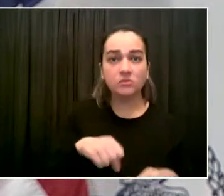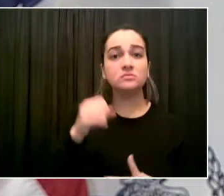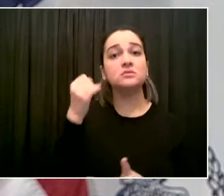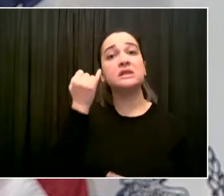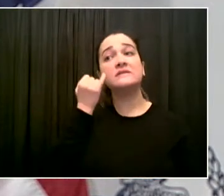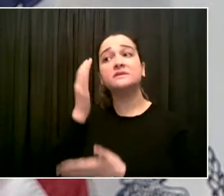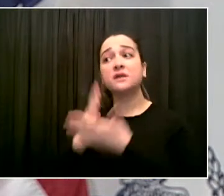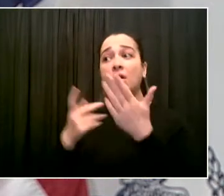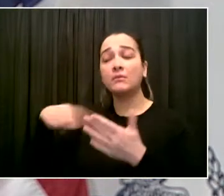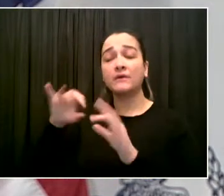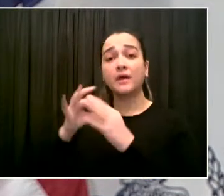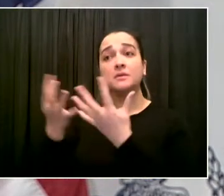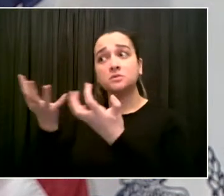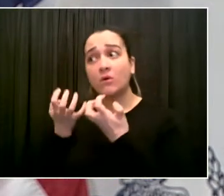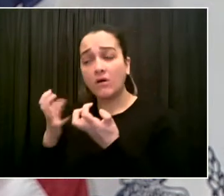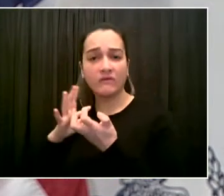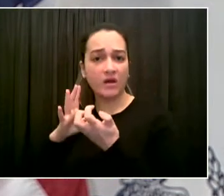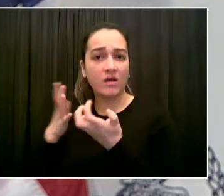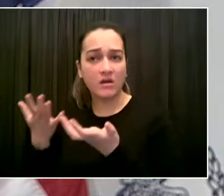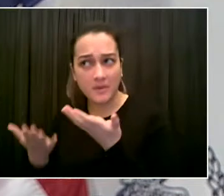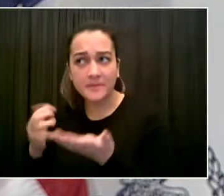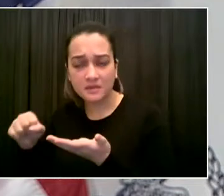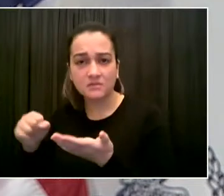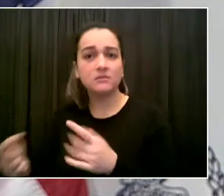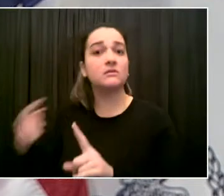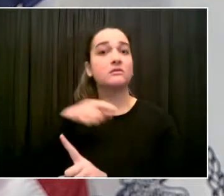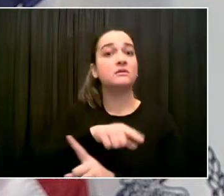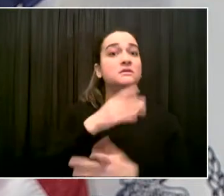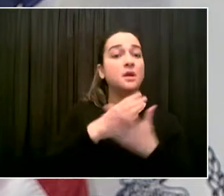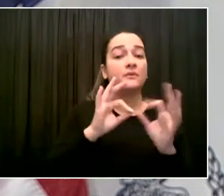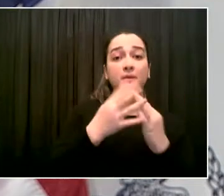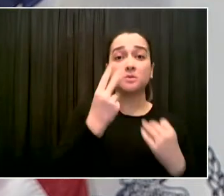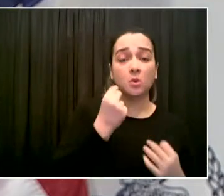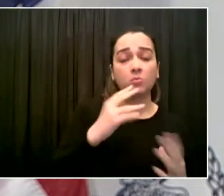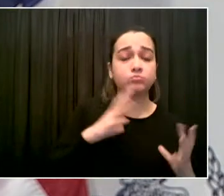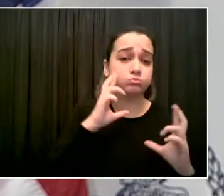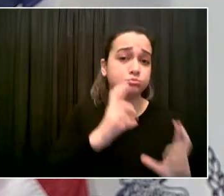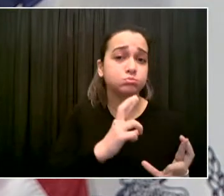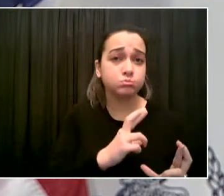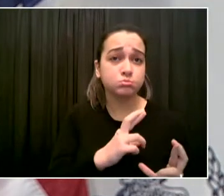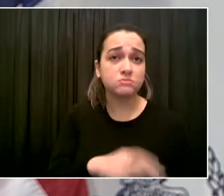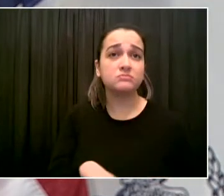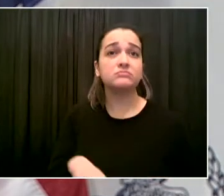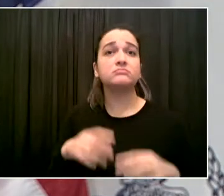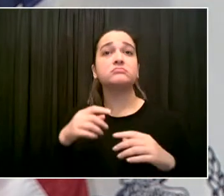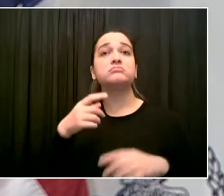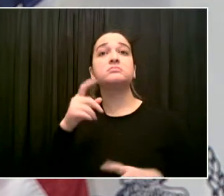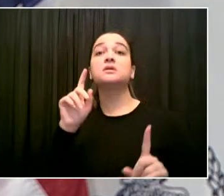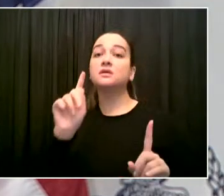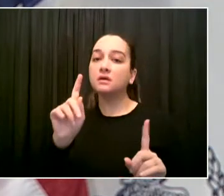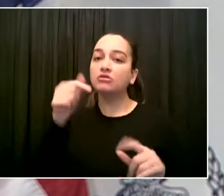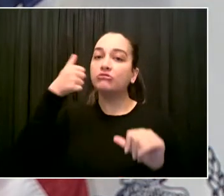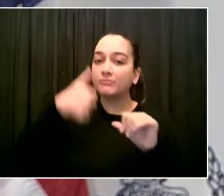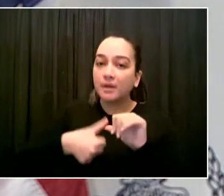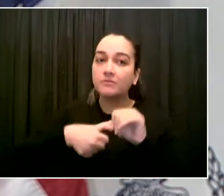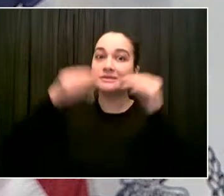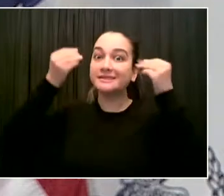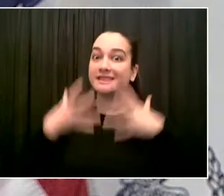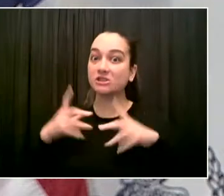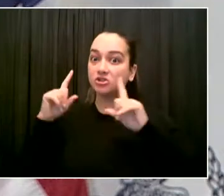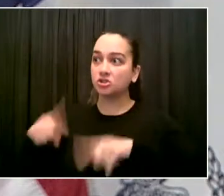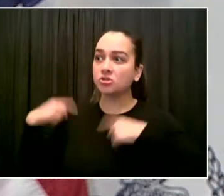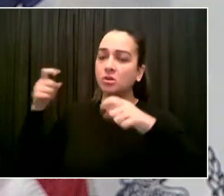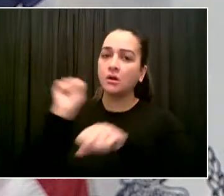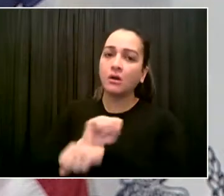GOING TO WANTED